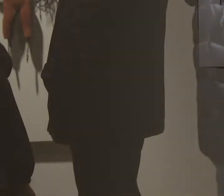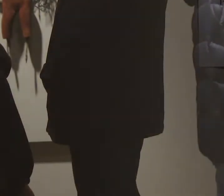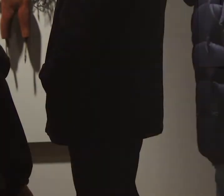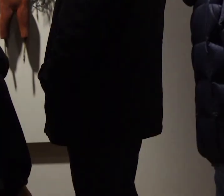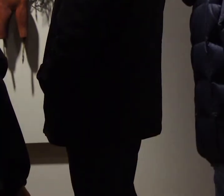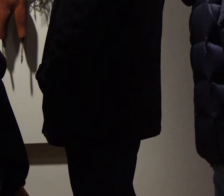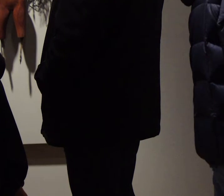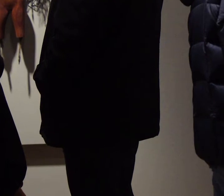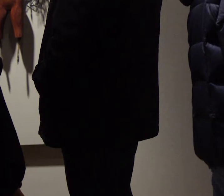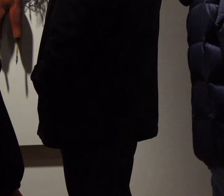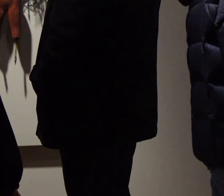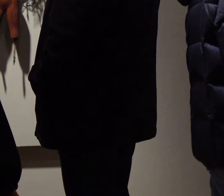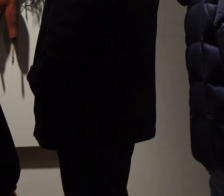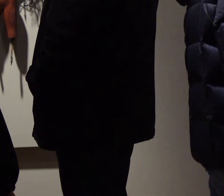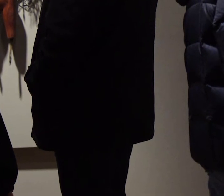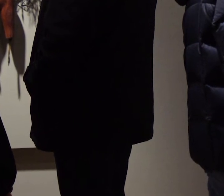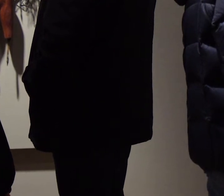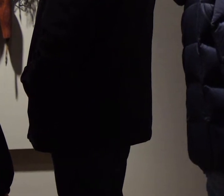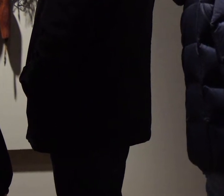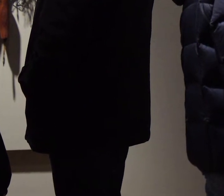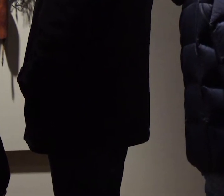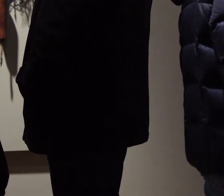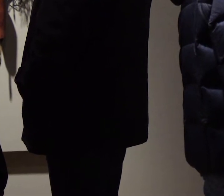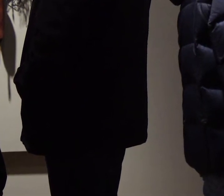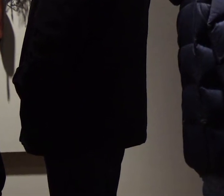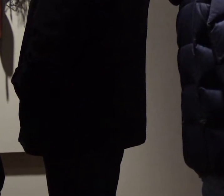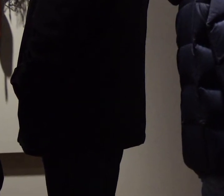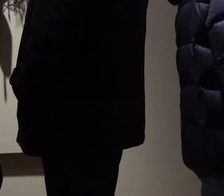A person wearing a navy blue puffy coat is touching the body piece of art.